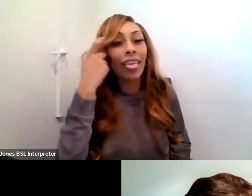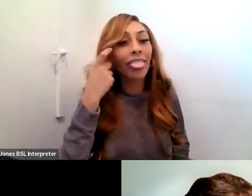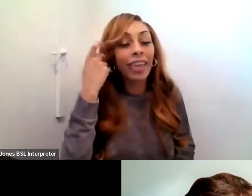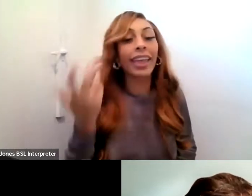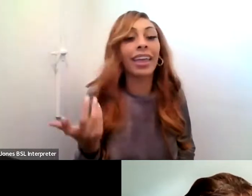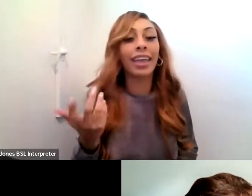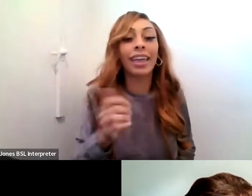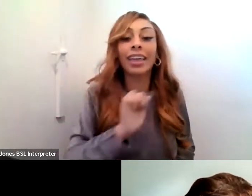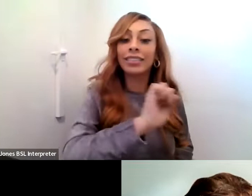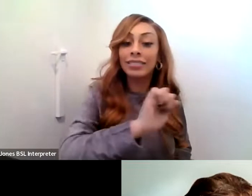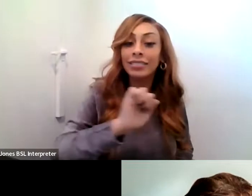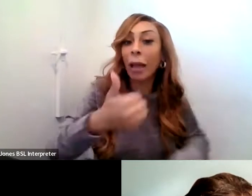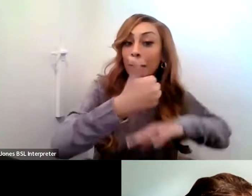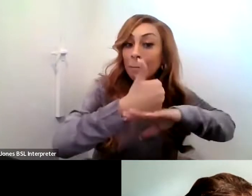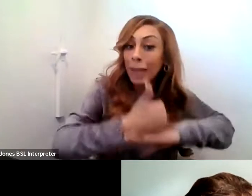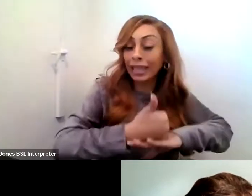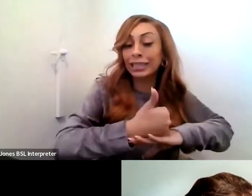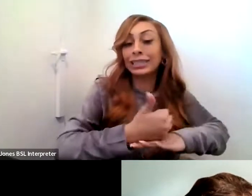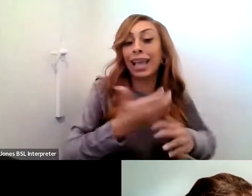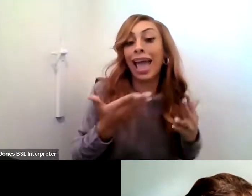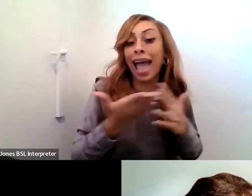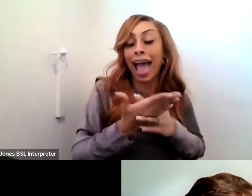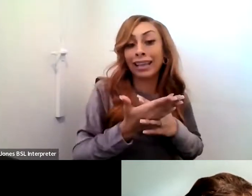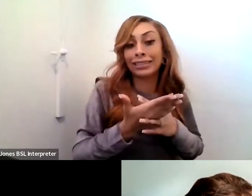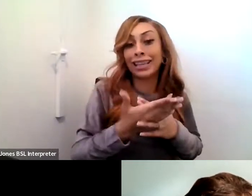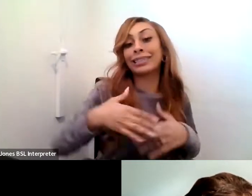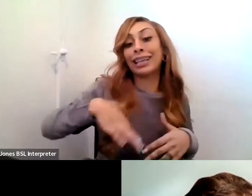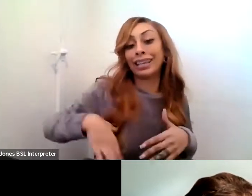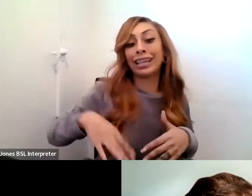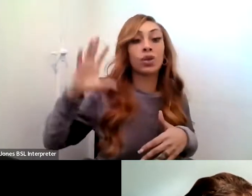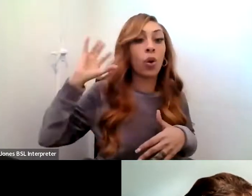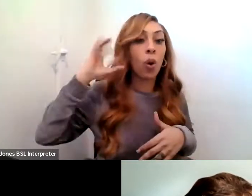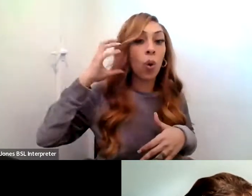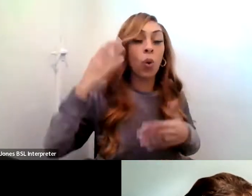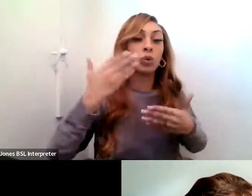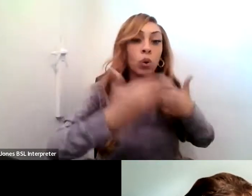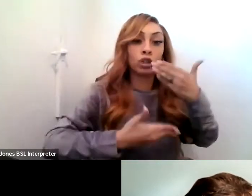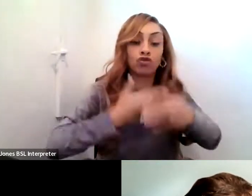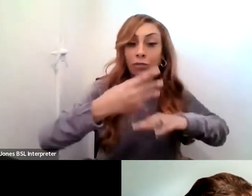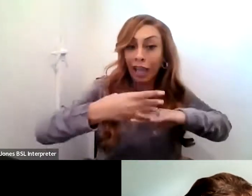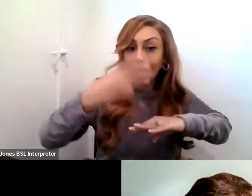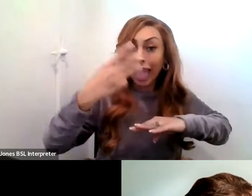the very basic access provisions around audio description, captions and interpreters,